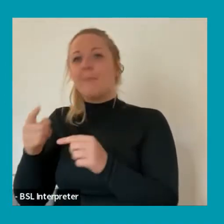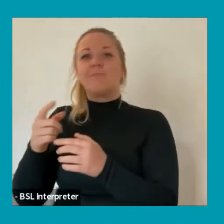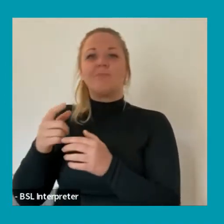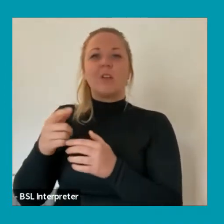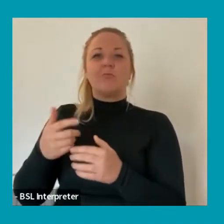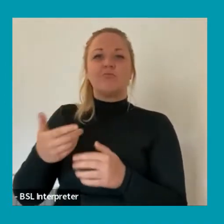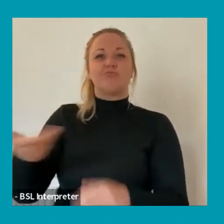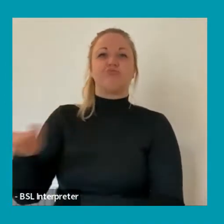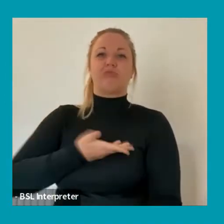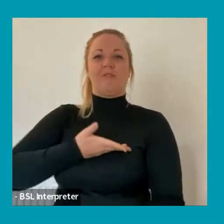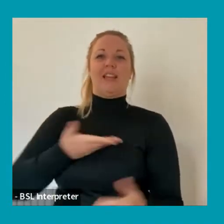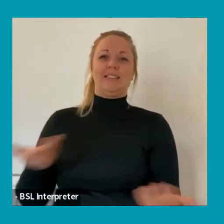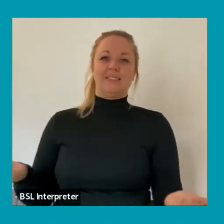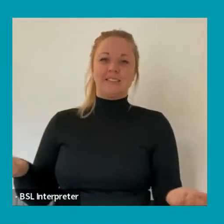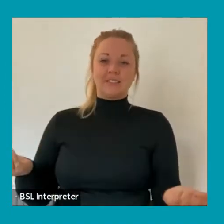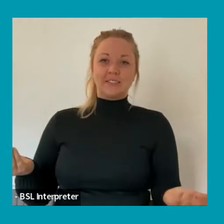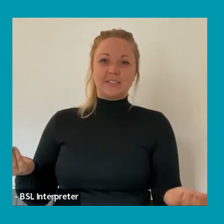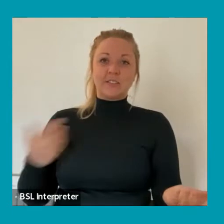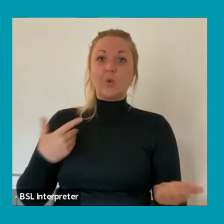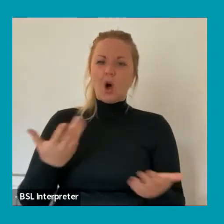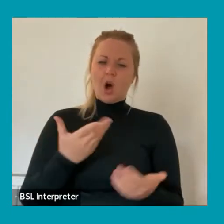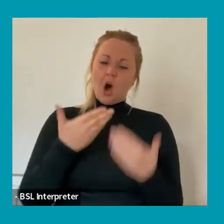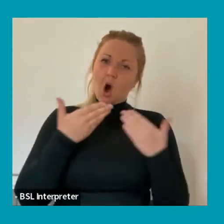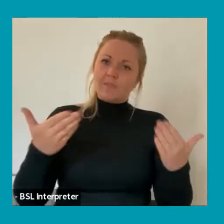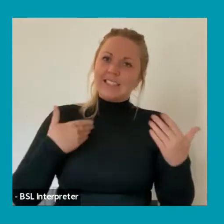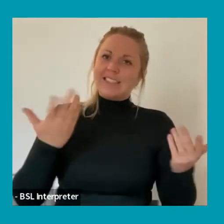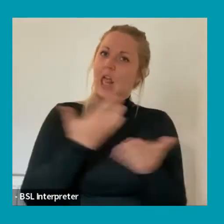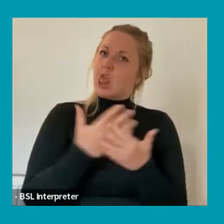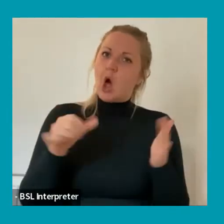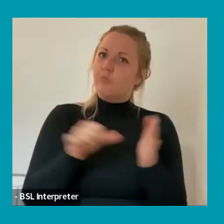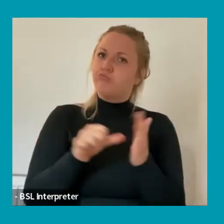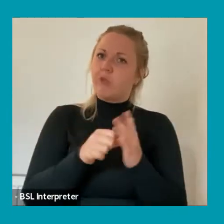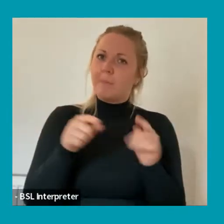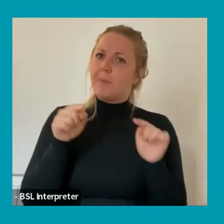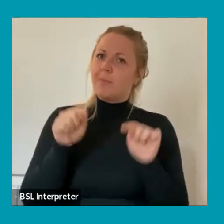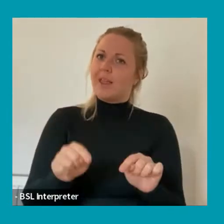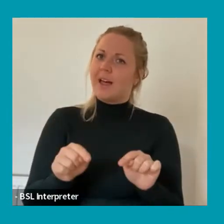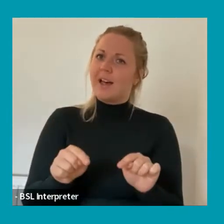And clearly there, were a lot of problems with that approach in that, the people who are making the